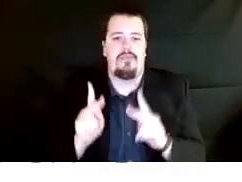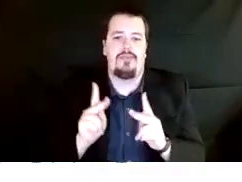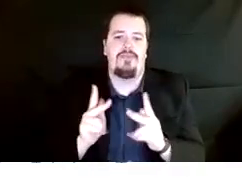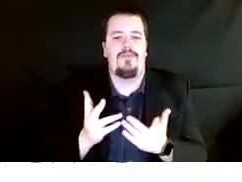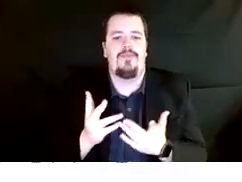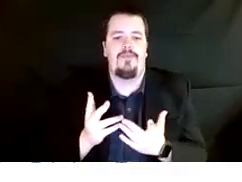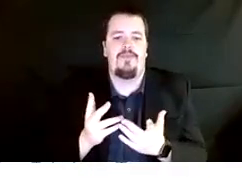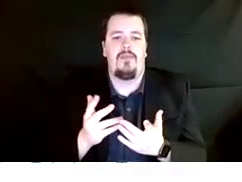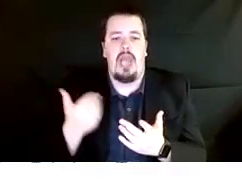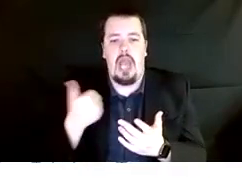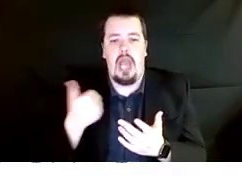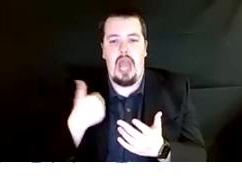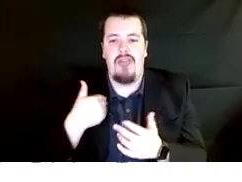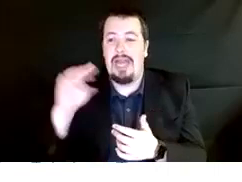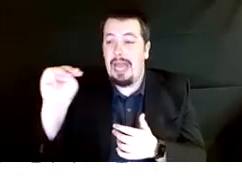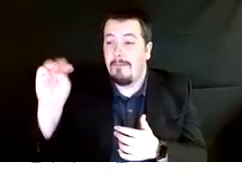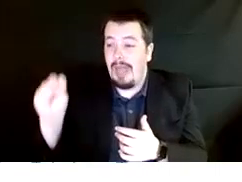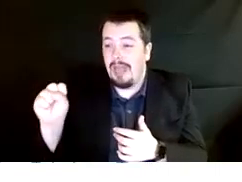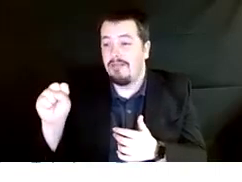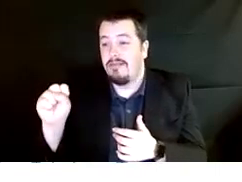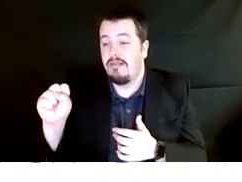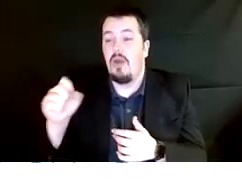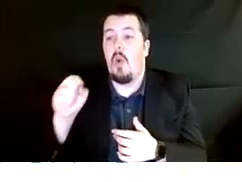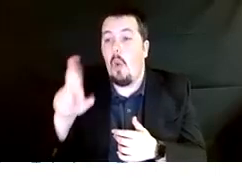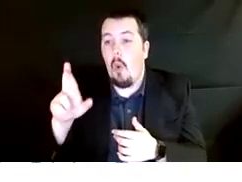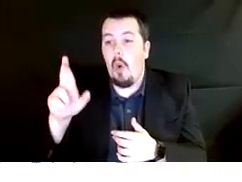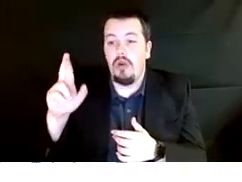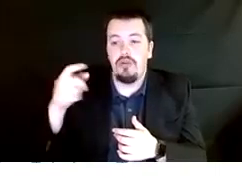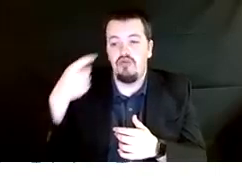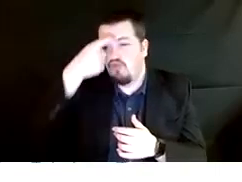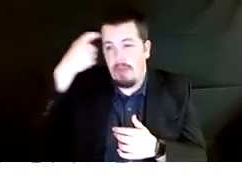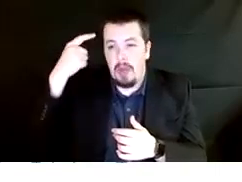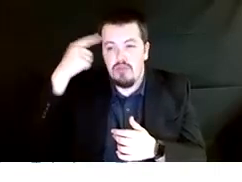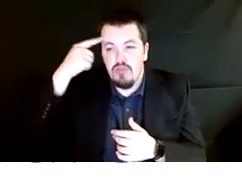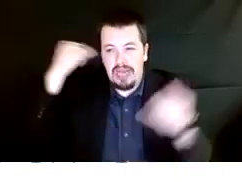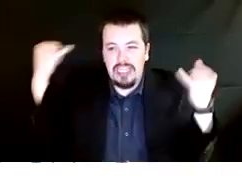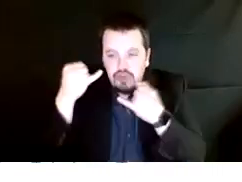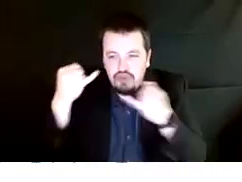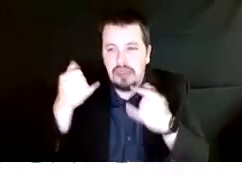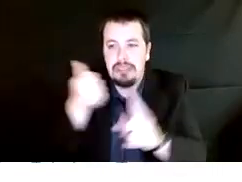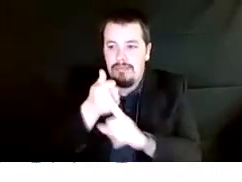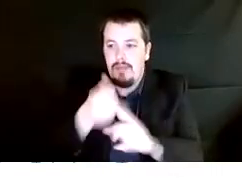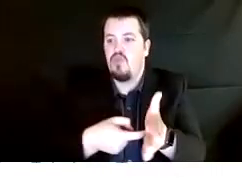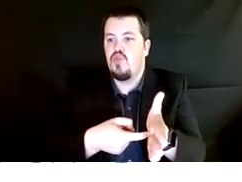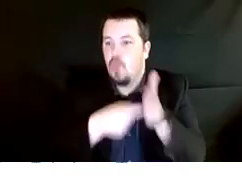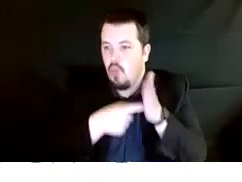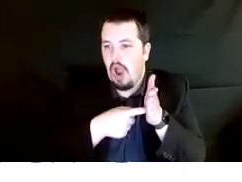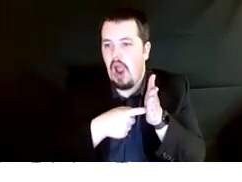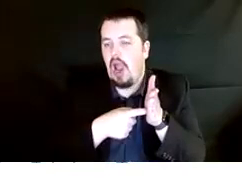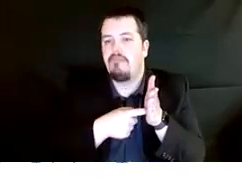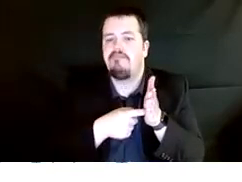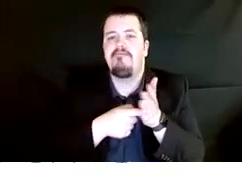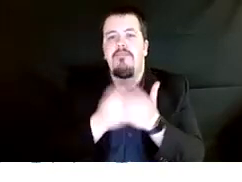multiple sclerosis or traumatic brain injury who required someone to help them with their